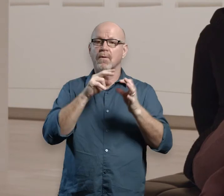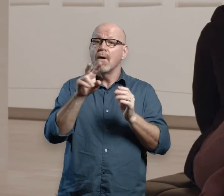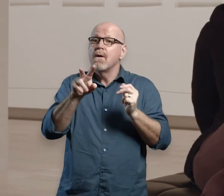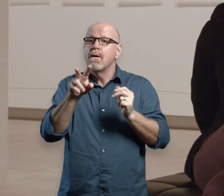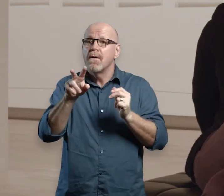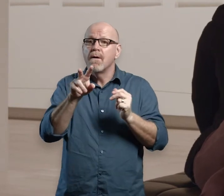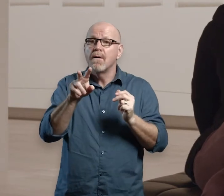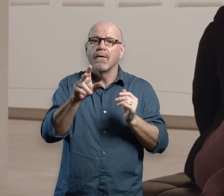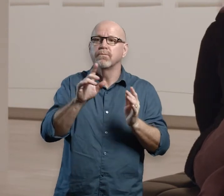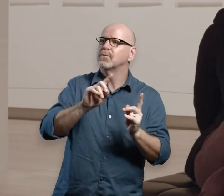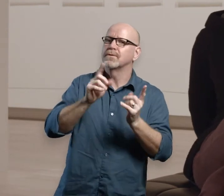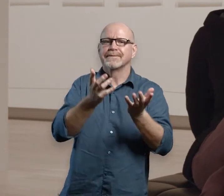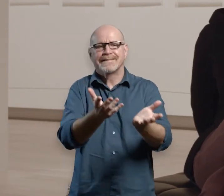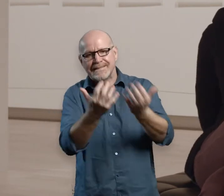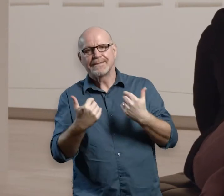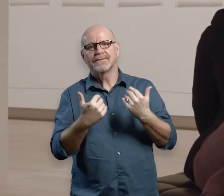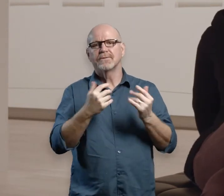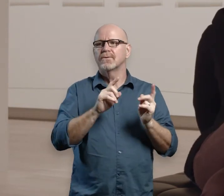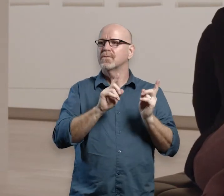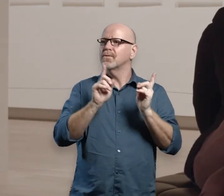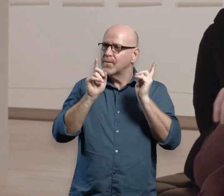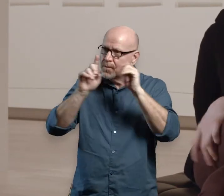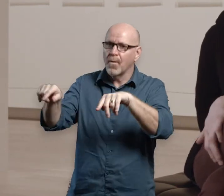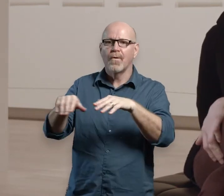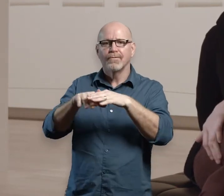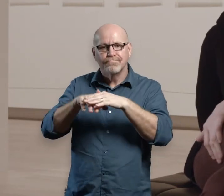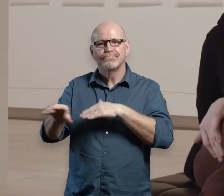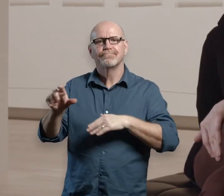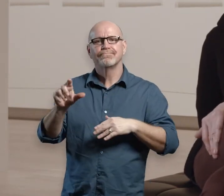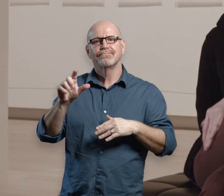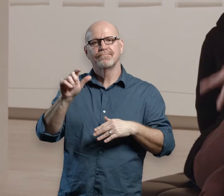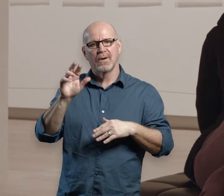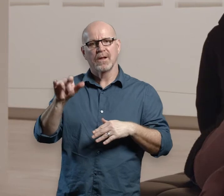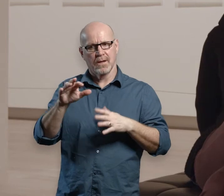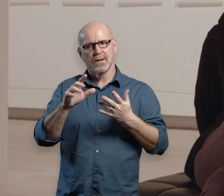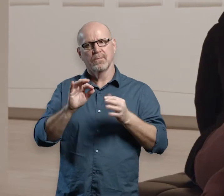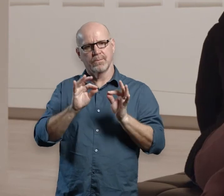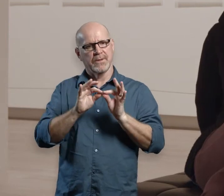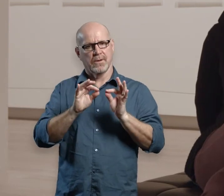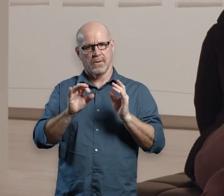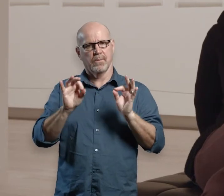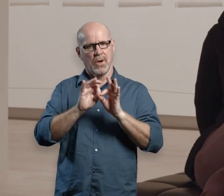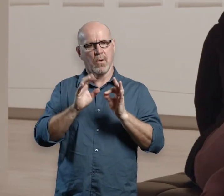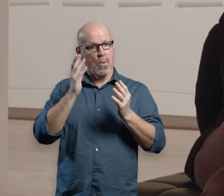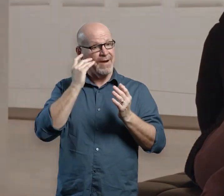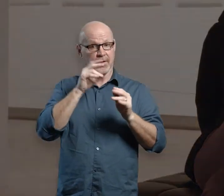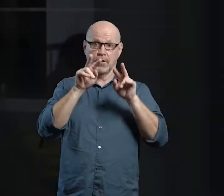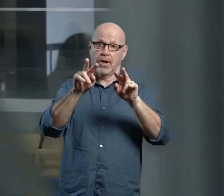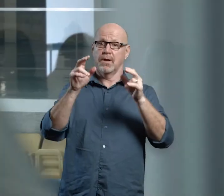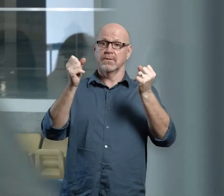We’re going to think about you in the very moment that we’re promoting an event.